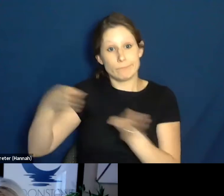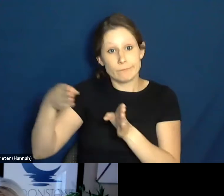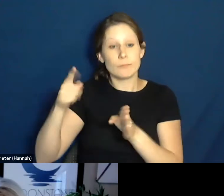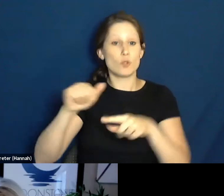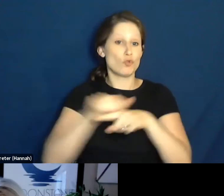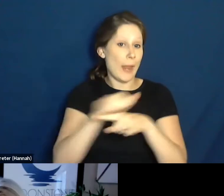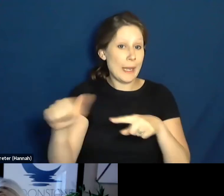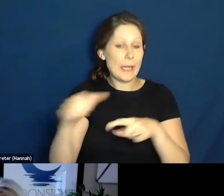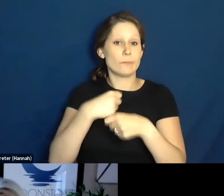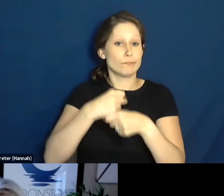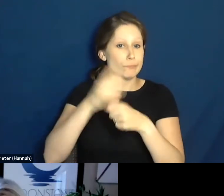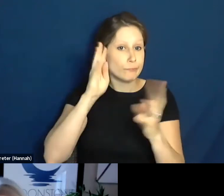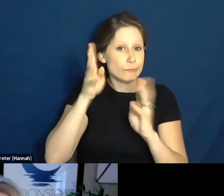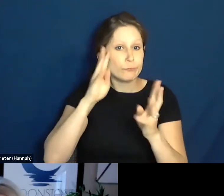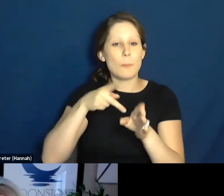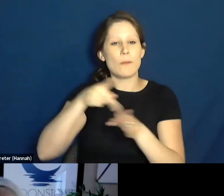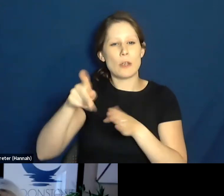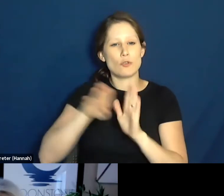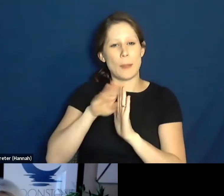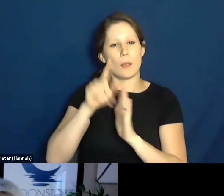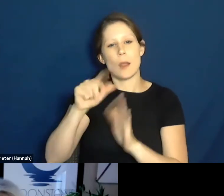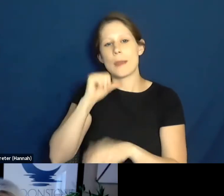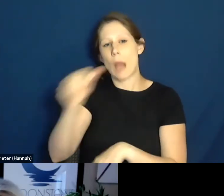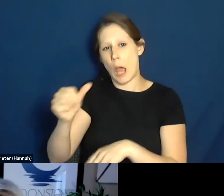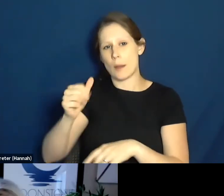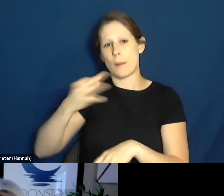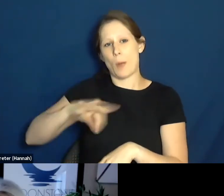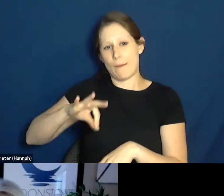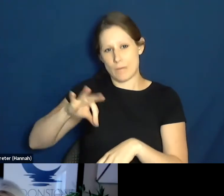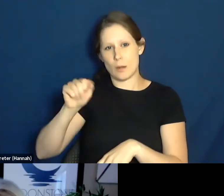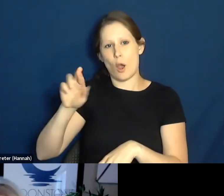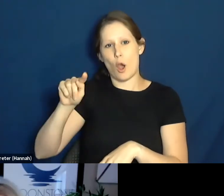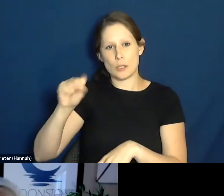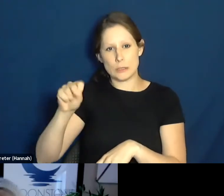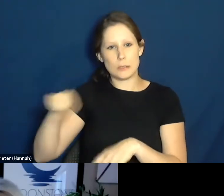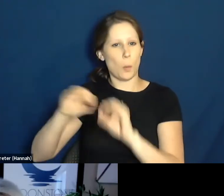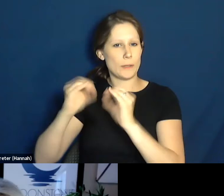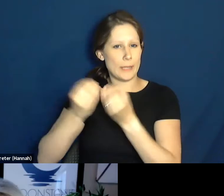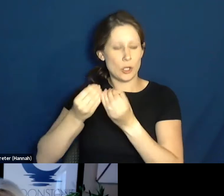development for non-profit arts organizations. Prior to joining the state arts council,